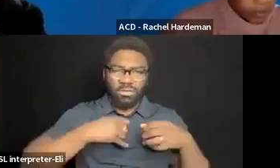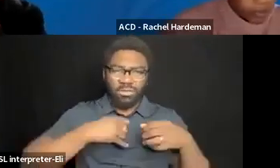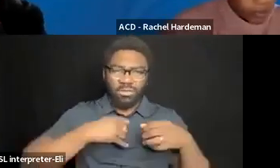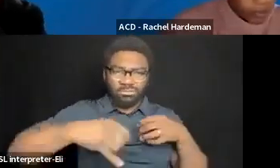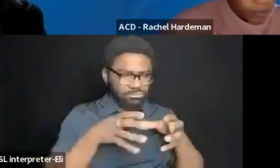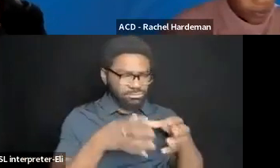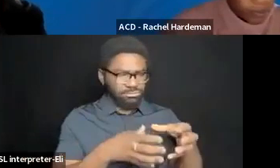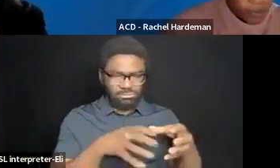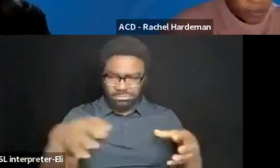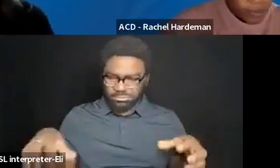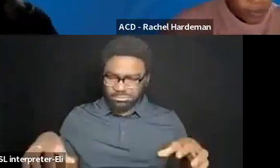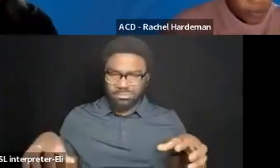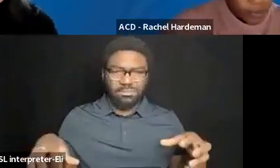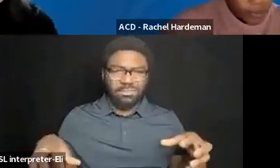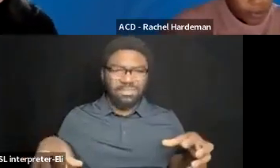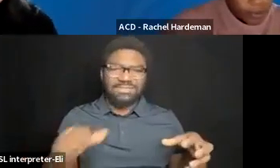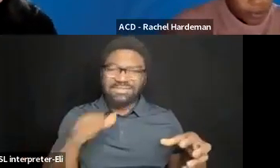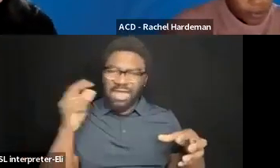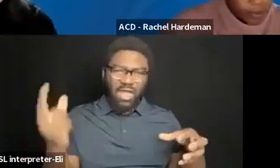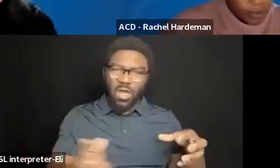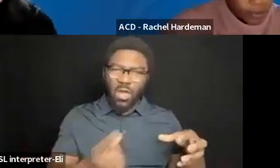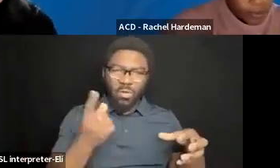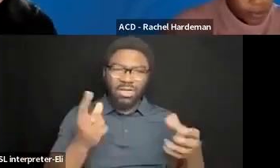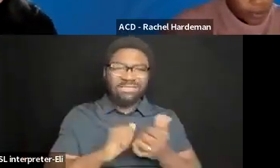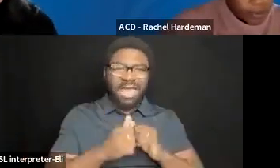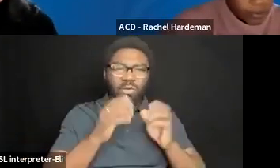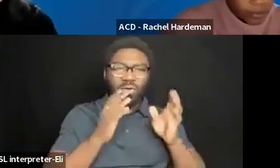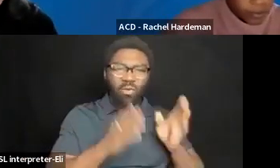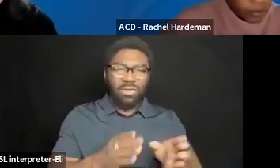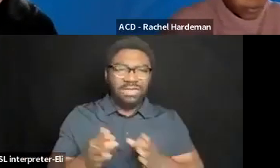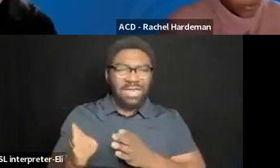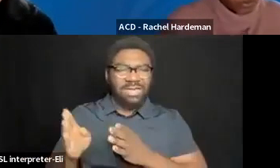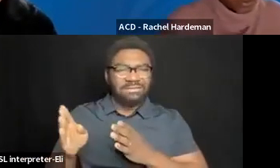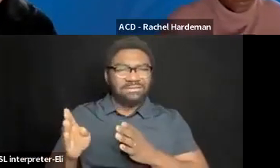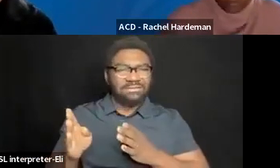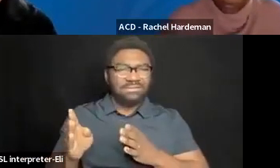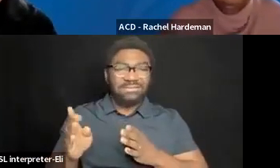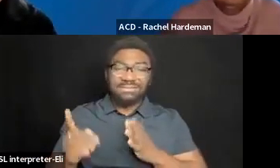It's the way people do or do not work well in teams